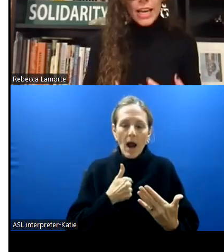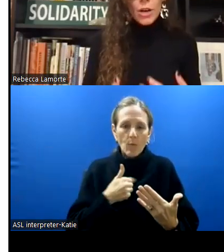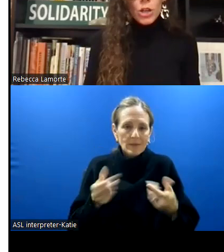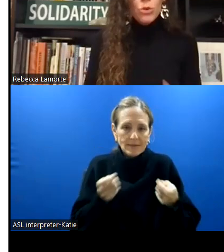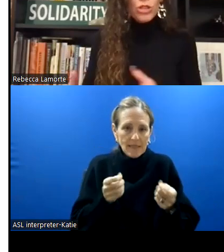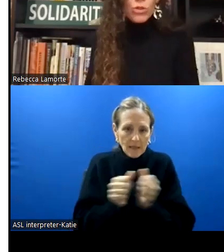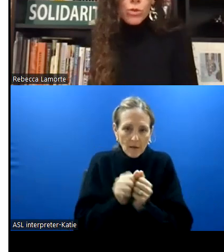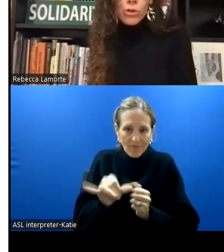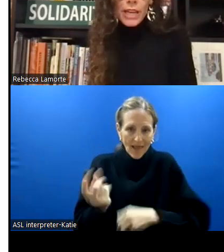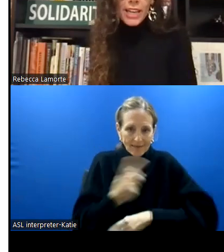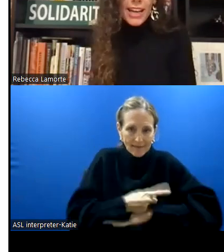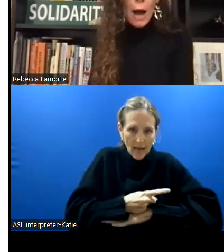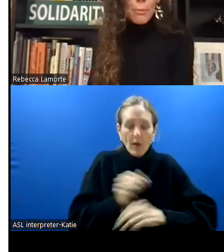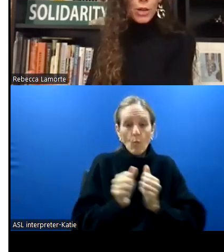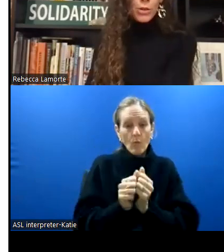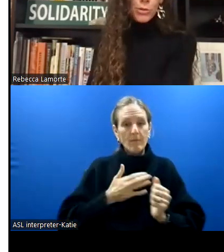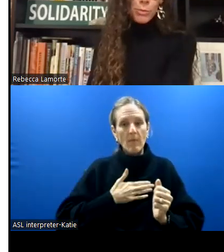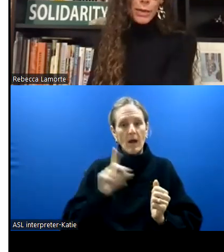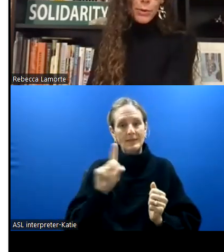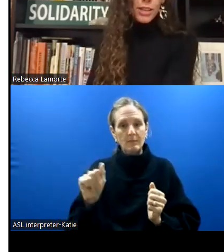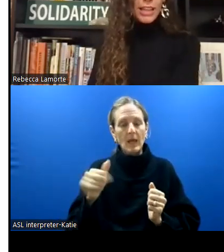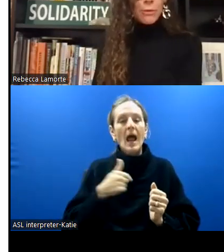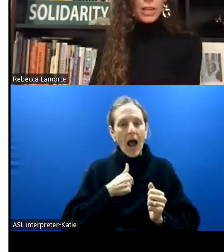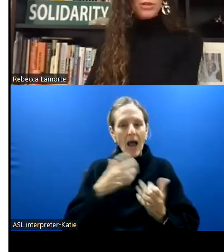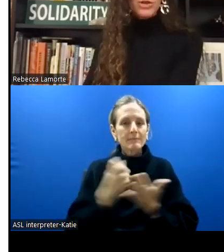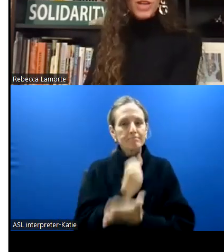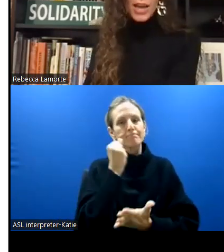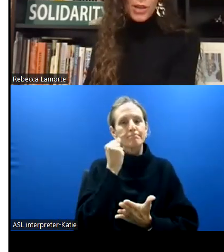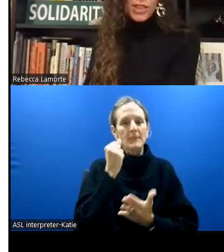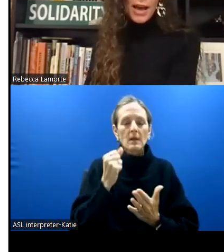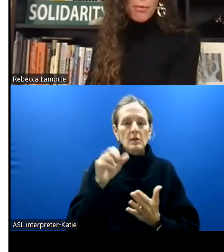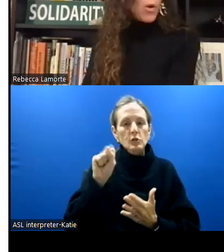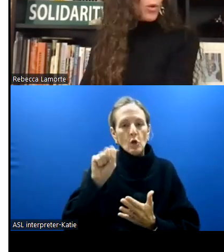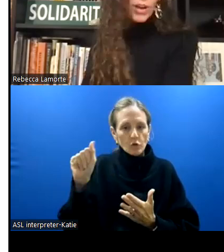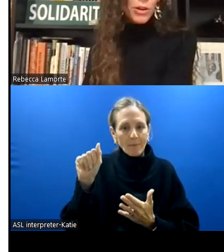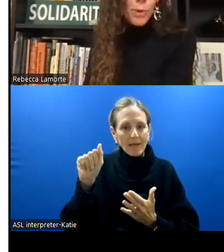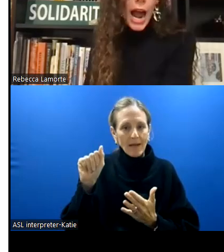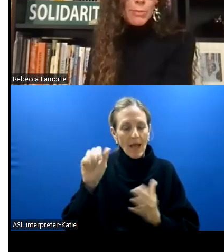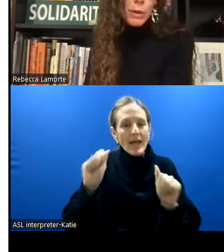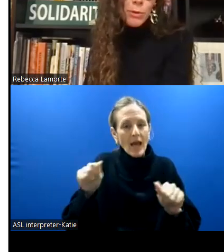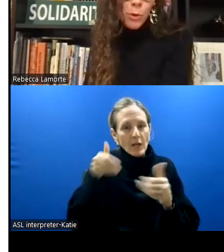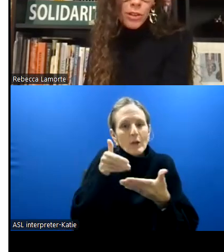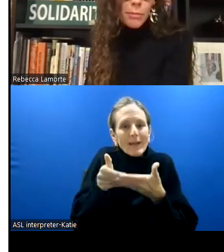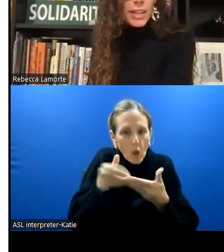using social media got me closer to people. It allowed me to communicate with them when I couldn't perhaps be before them.